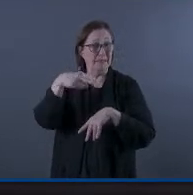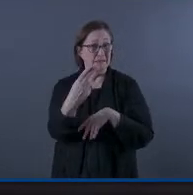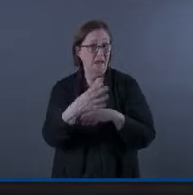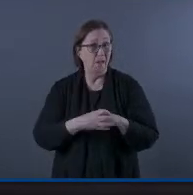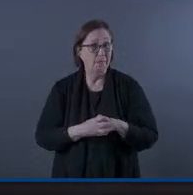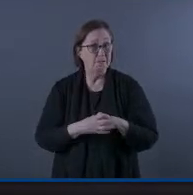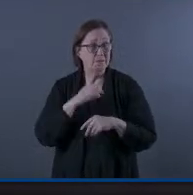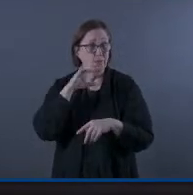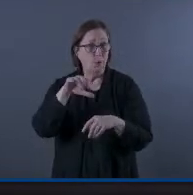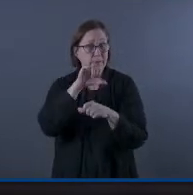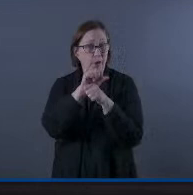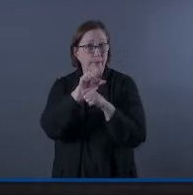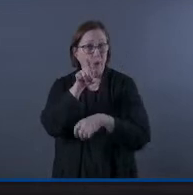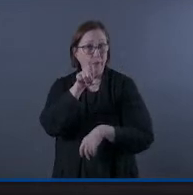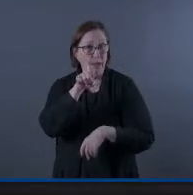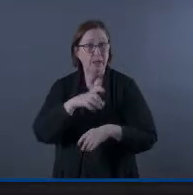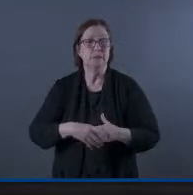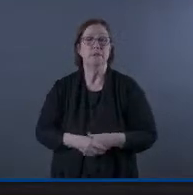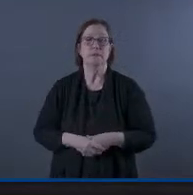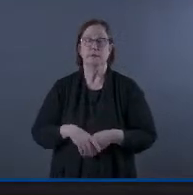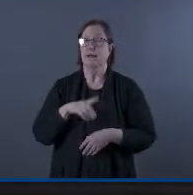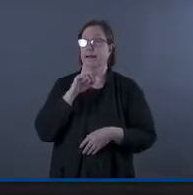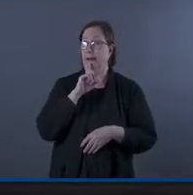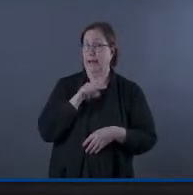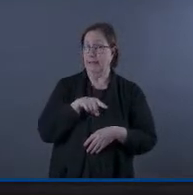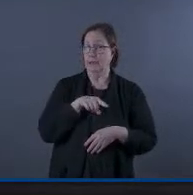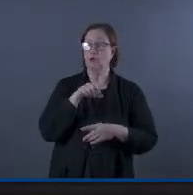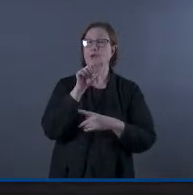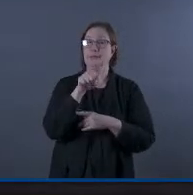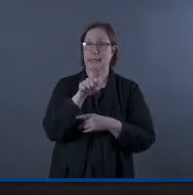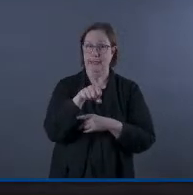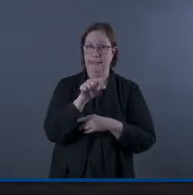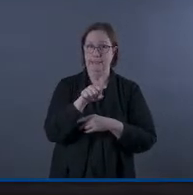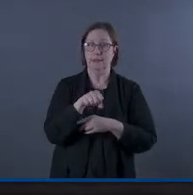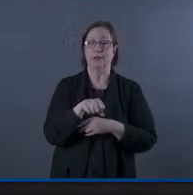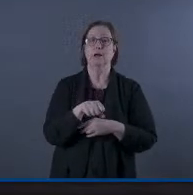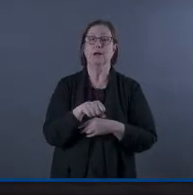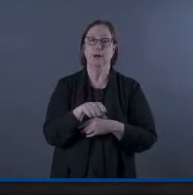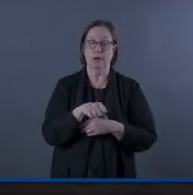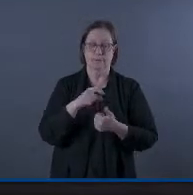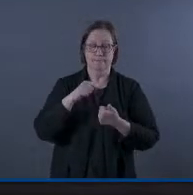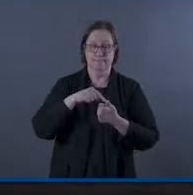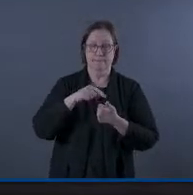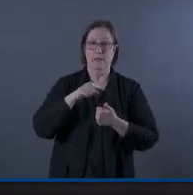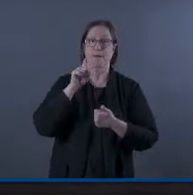So the answer is yes, we do require people to be eligible for the, by the DOH guidelines.